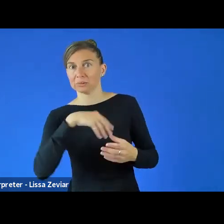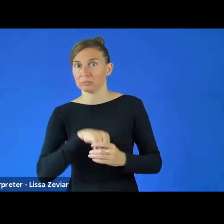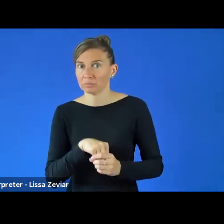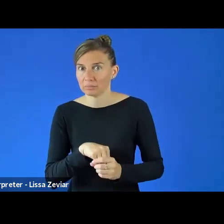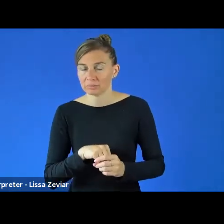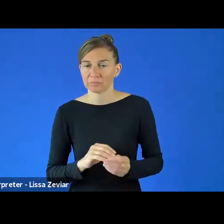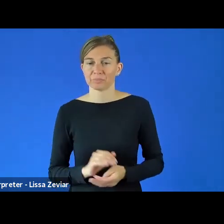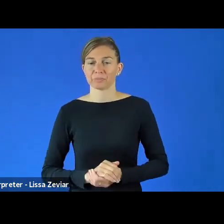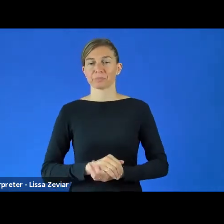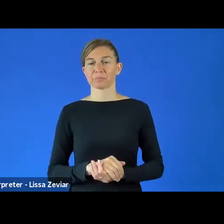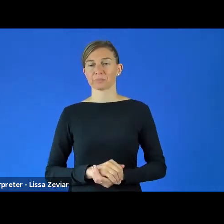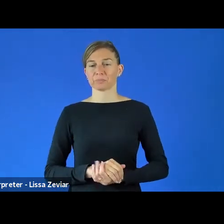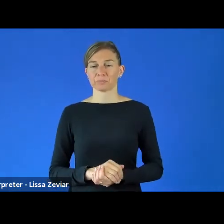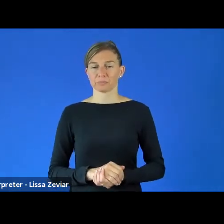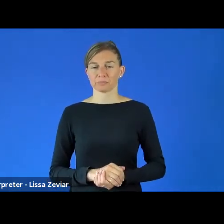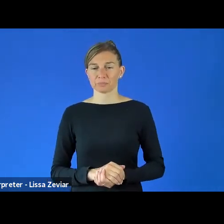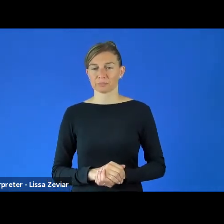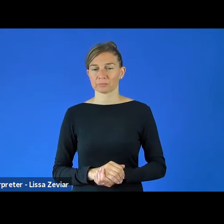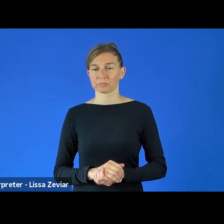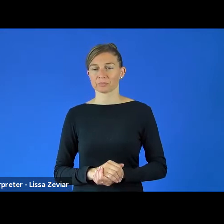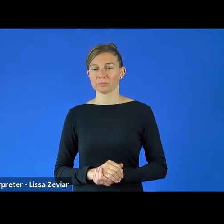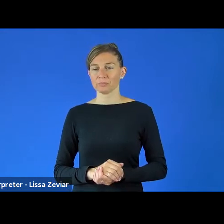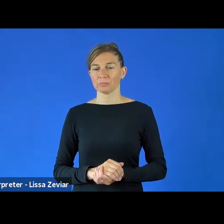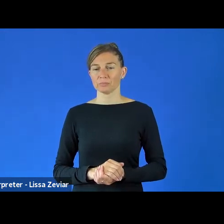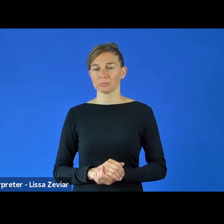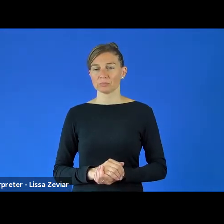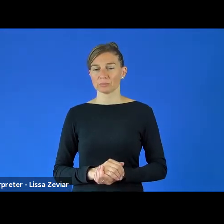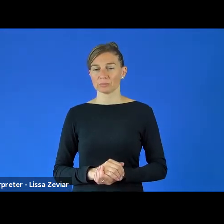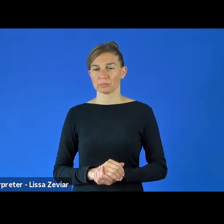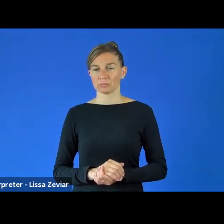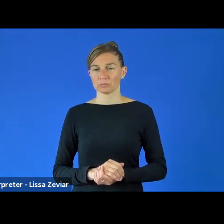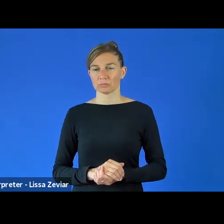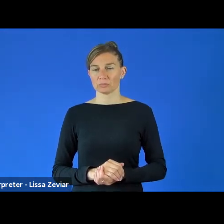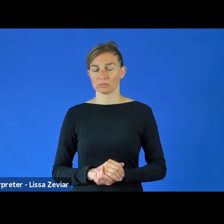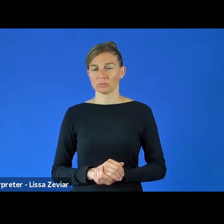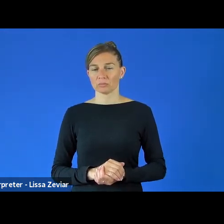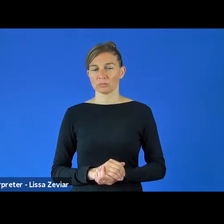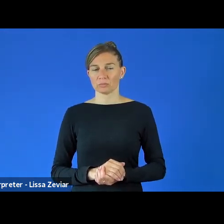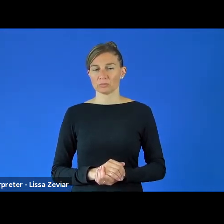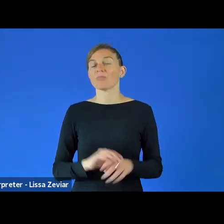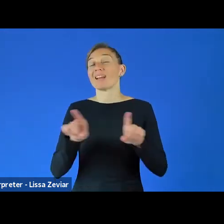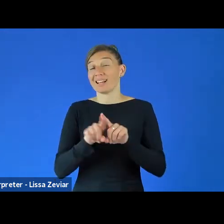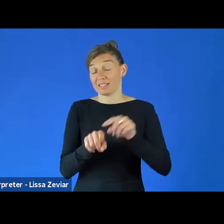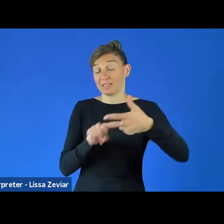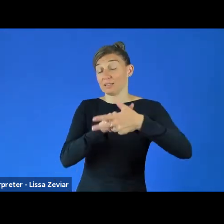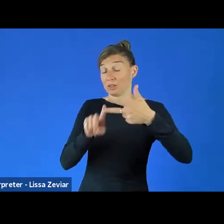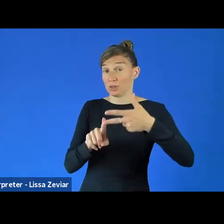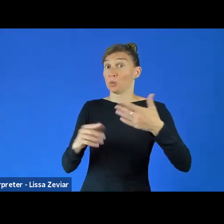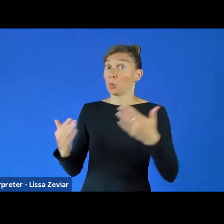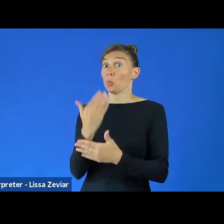that we worked on and the creation of these three new standards. Next slide, please.